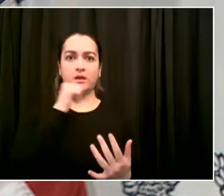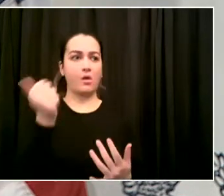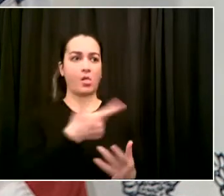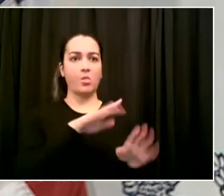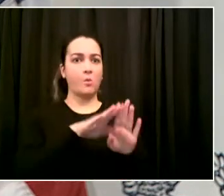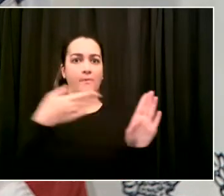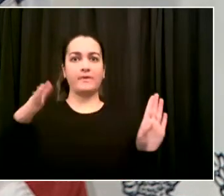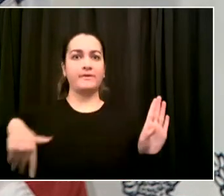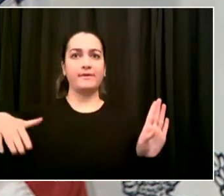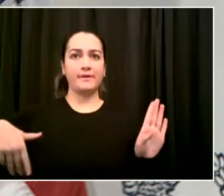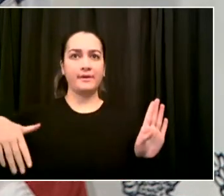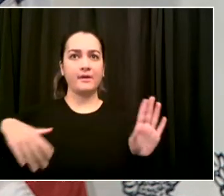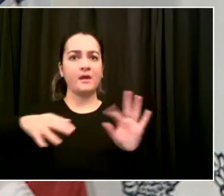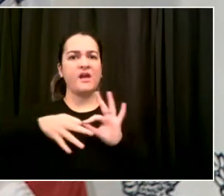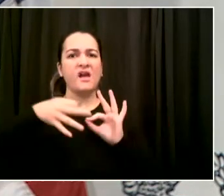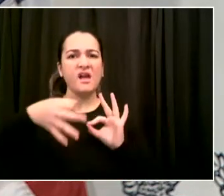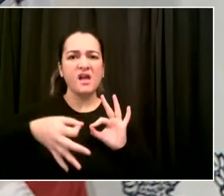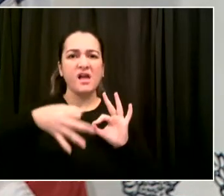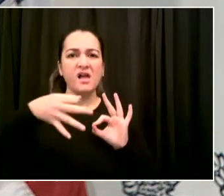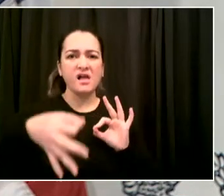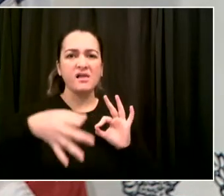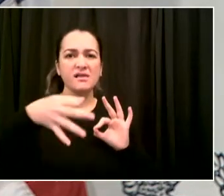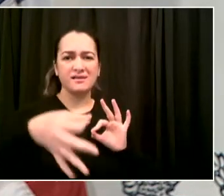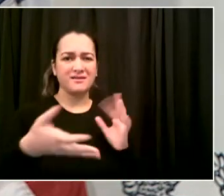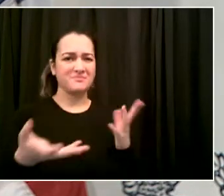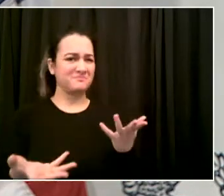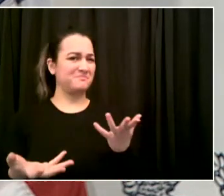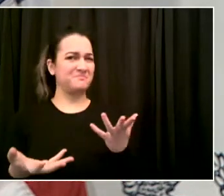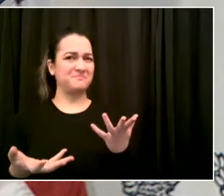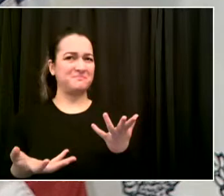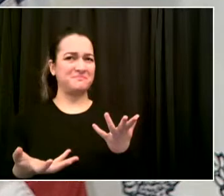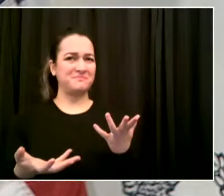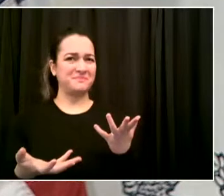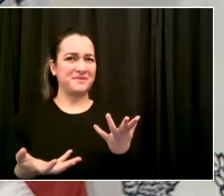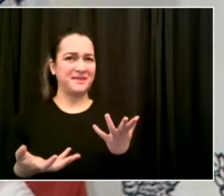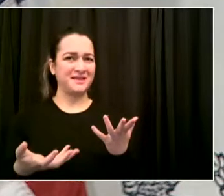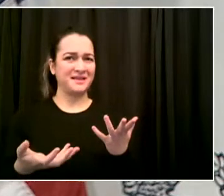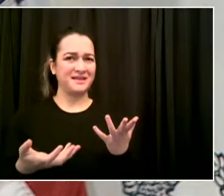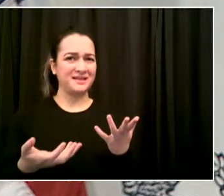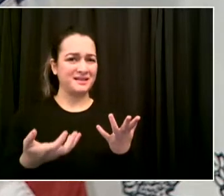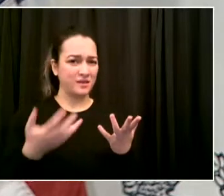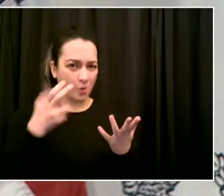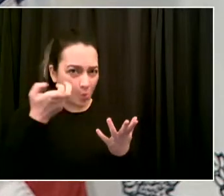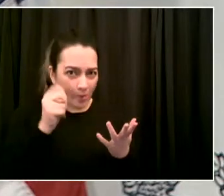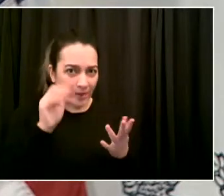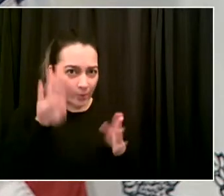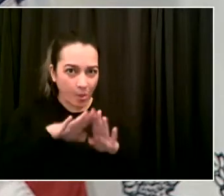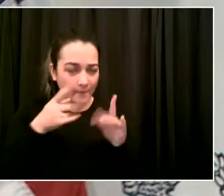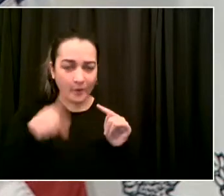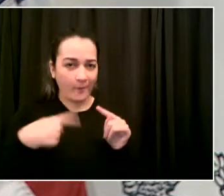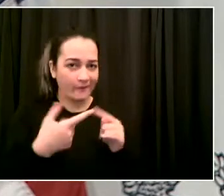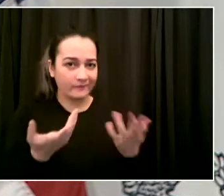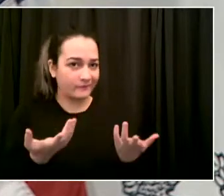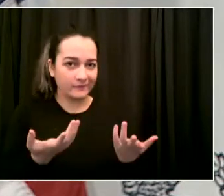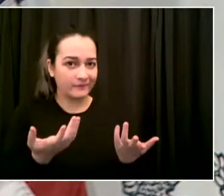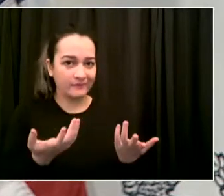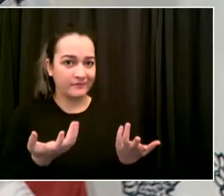KEEP MOVING THAT GOALPOST, HOW MANY VACCINESES THE CITY WANTS TO DO IN A WEEK.